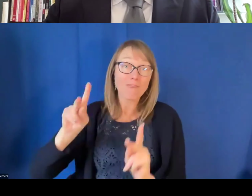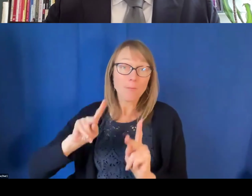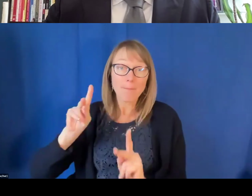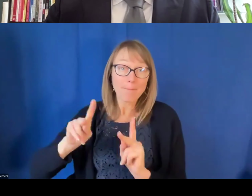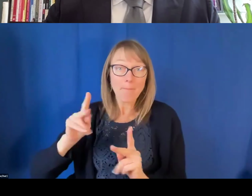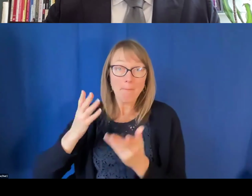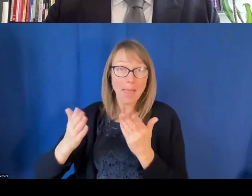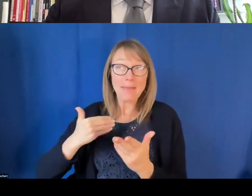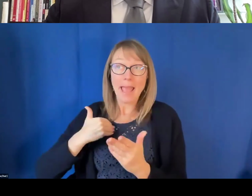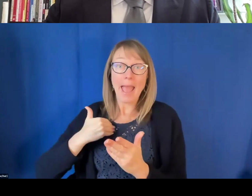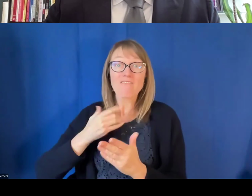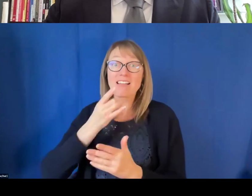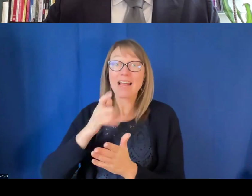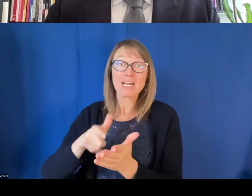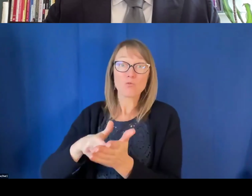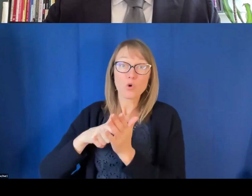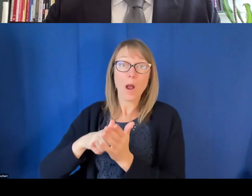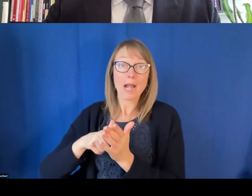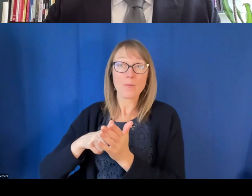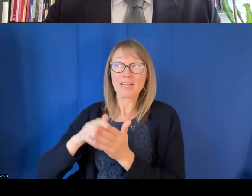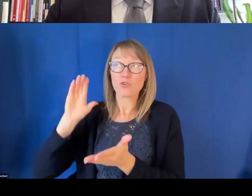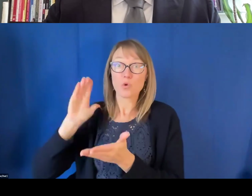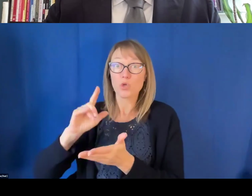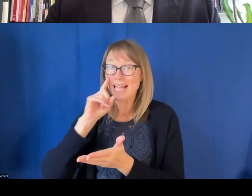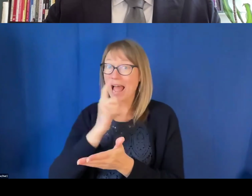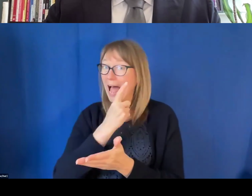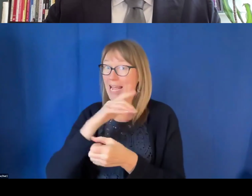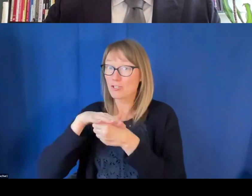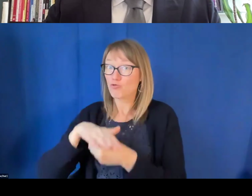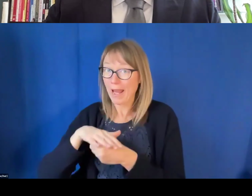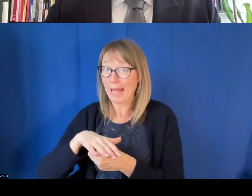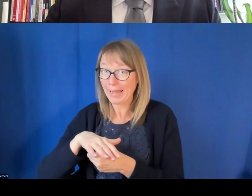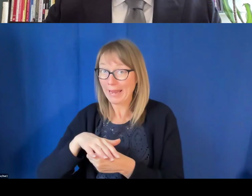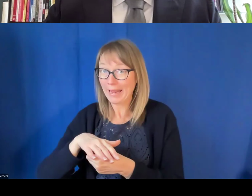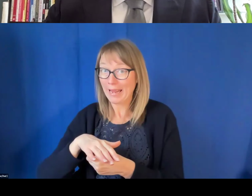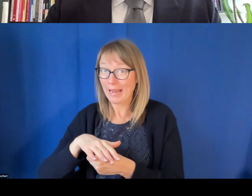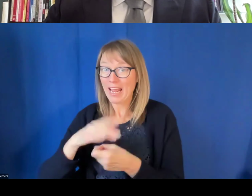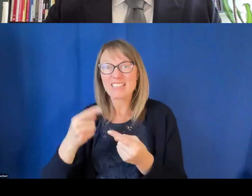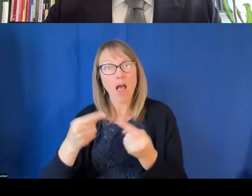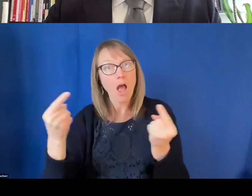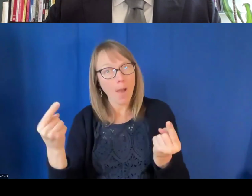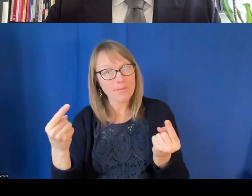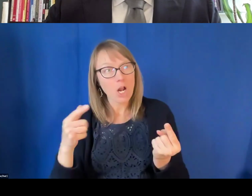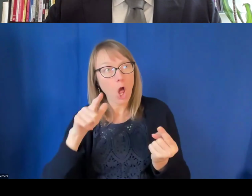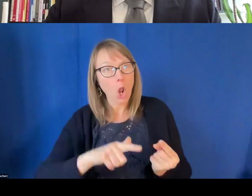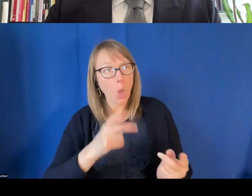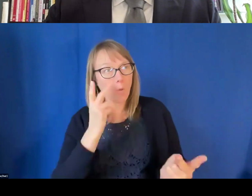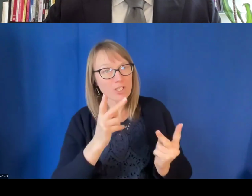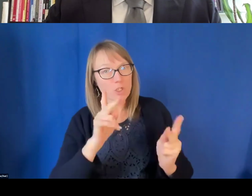is maybe different than what a low vision person has for being able to see something that's brighter.